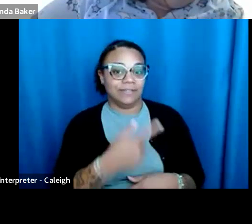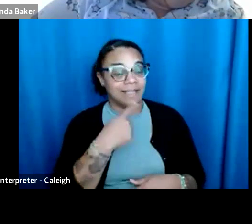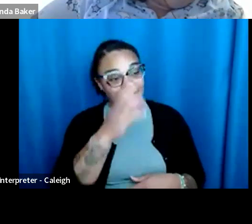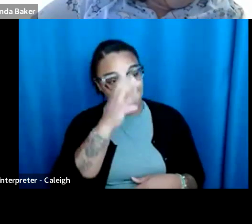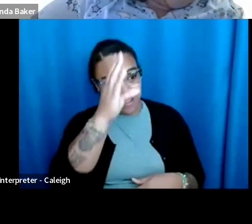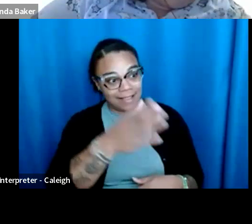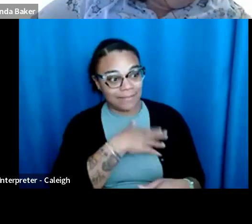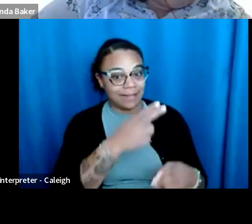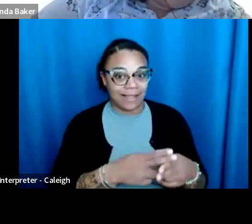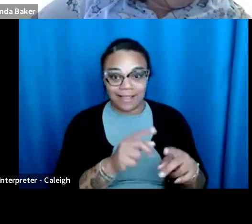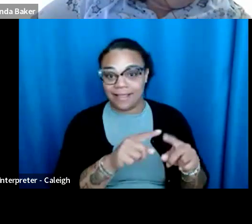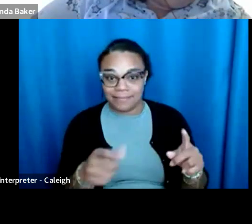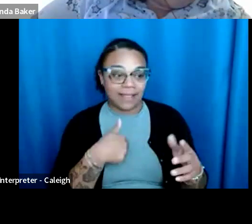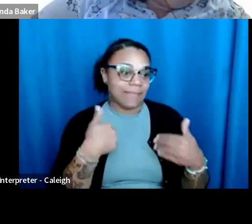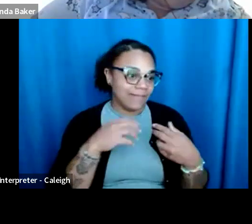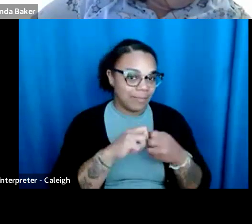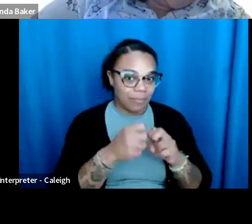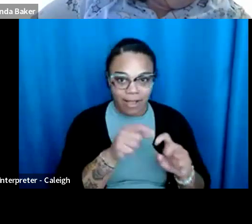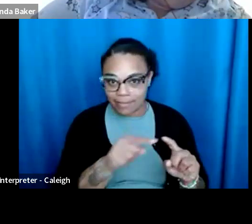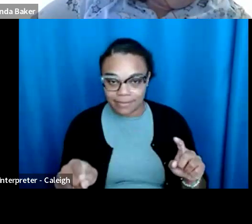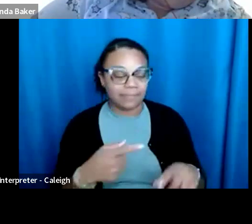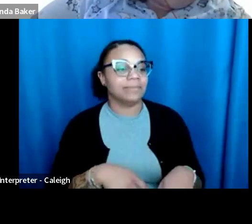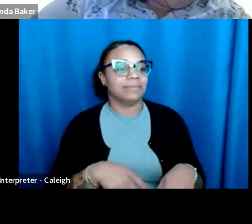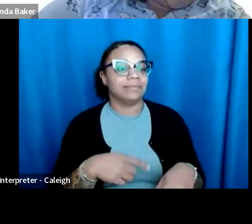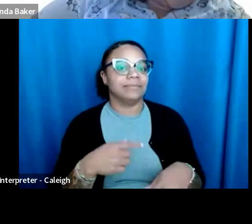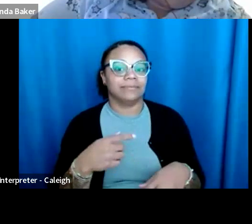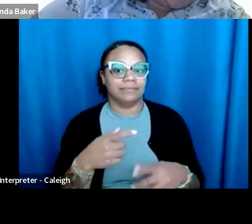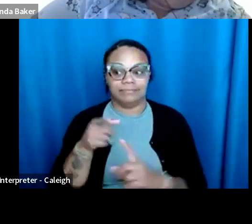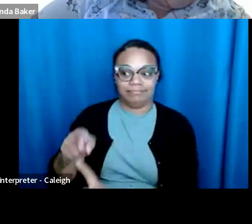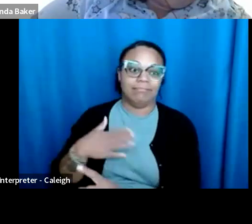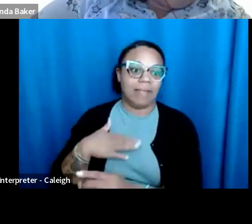I'm having this problem here, here's my lawyer." All of a sudden...